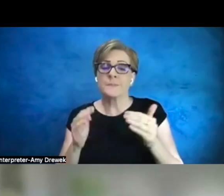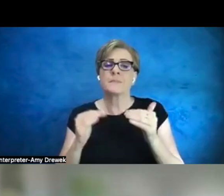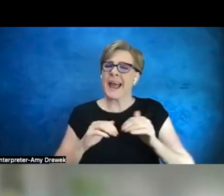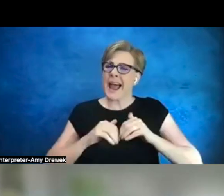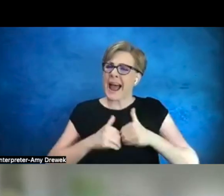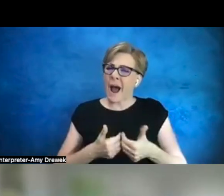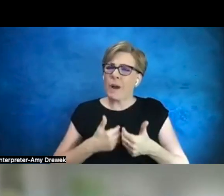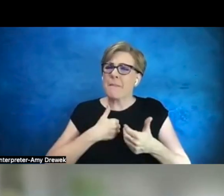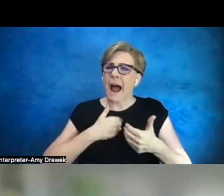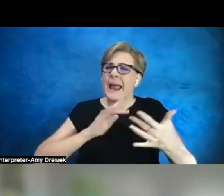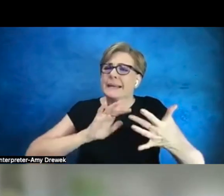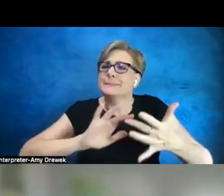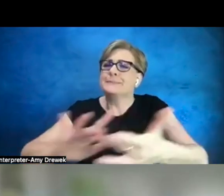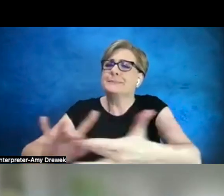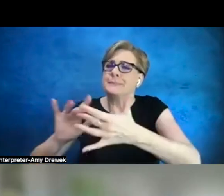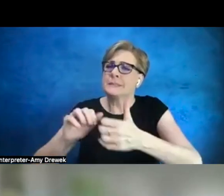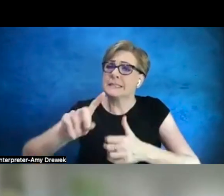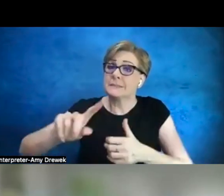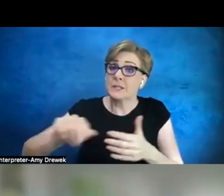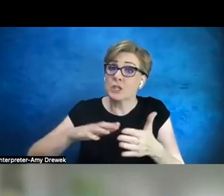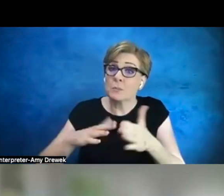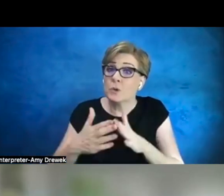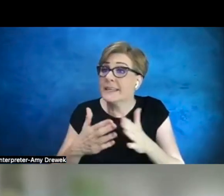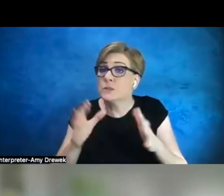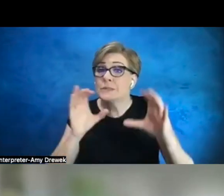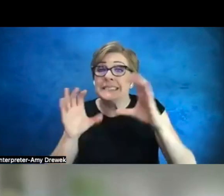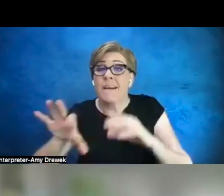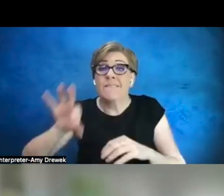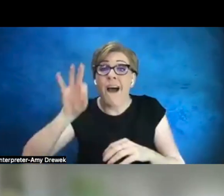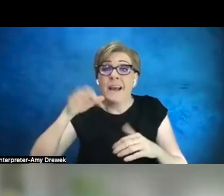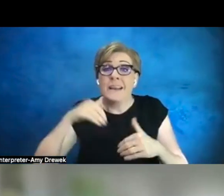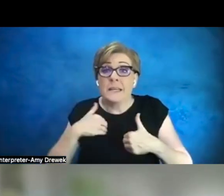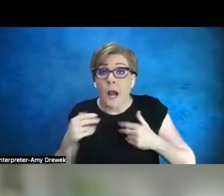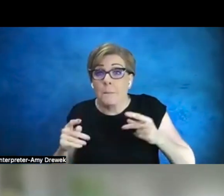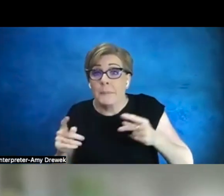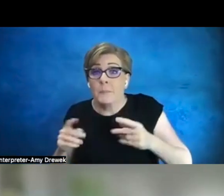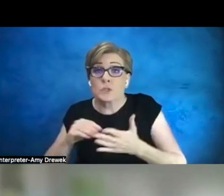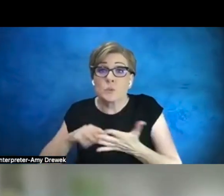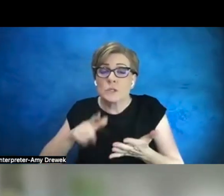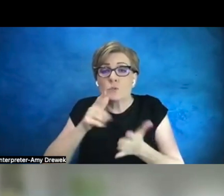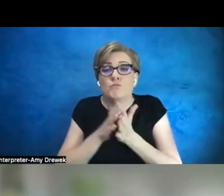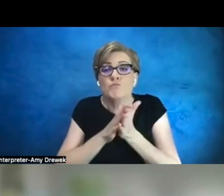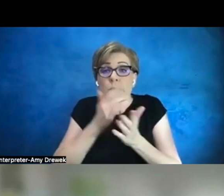disability community to find young people and students who might be interested? What